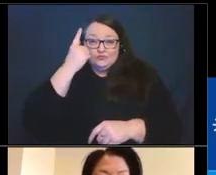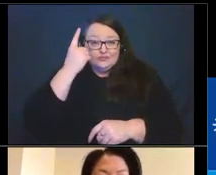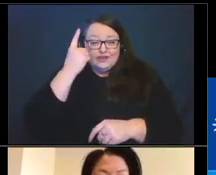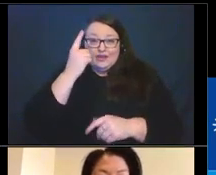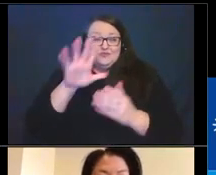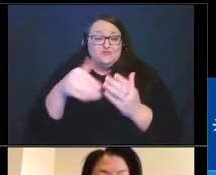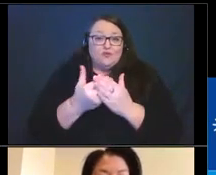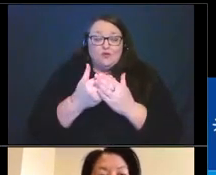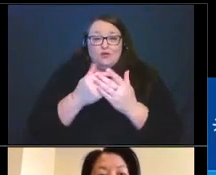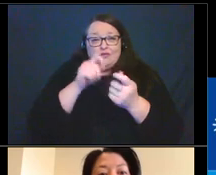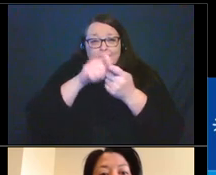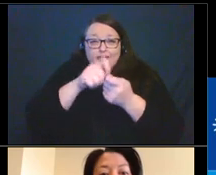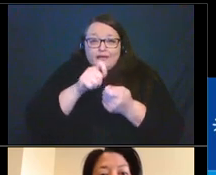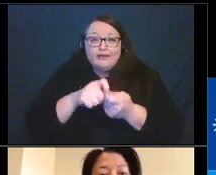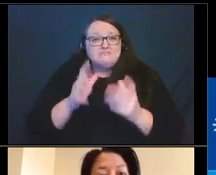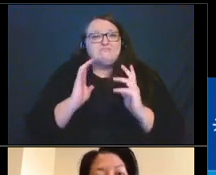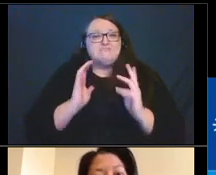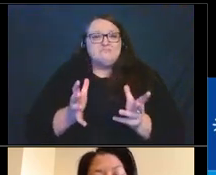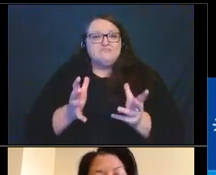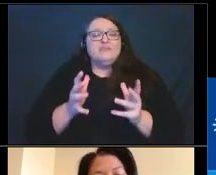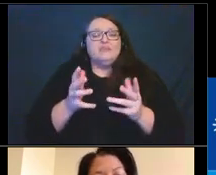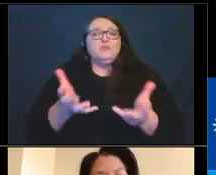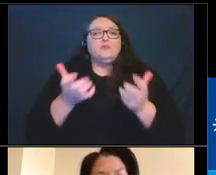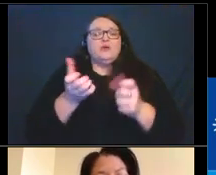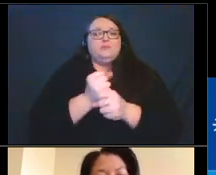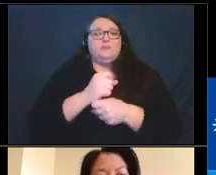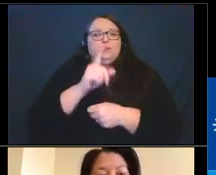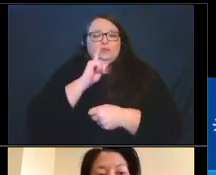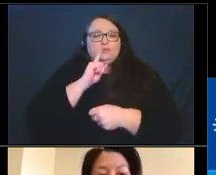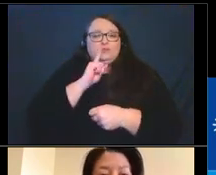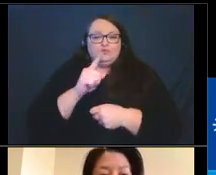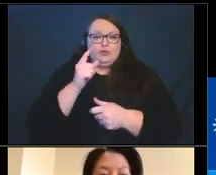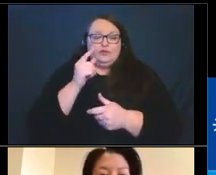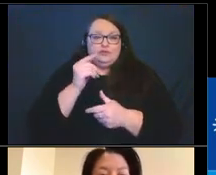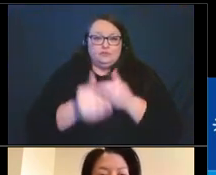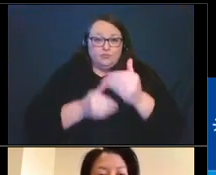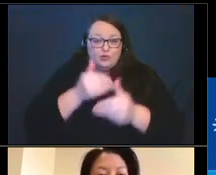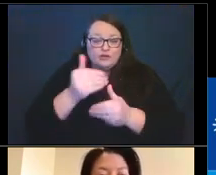of the deep details! We intend to make sure the concept and process are boiled down so you get